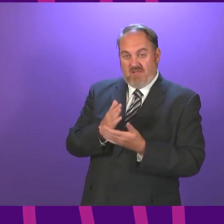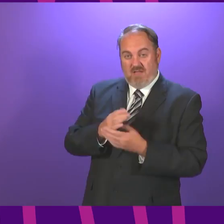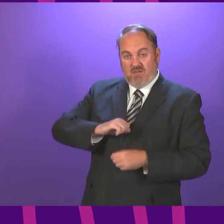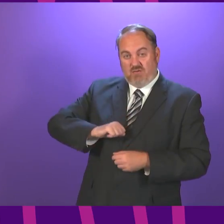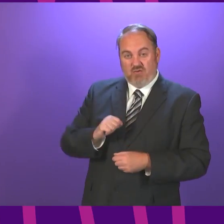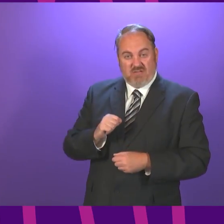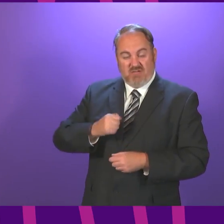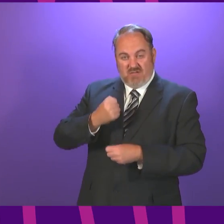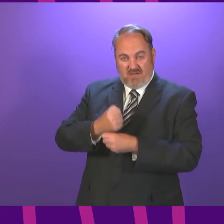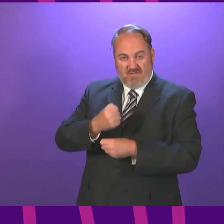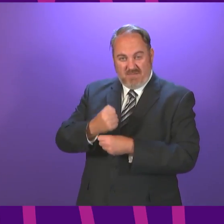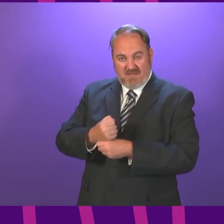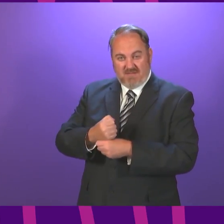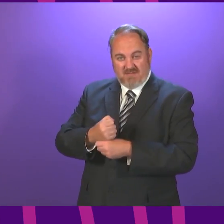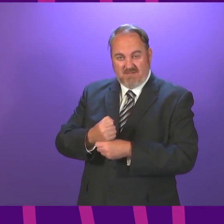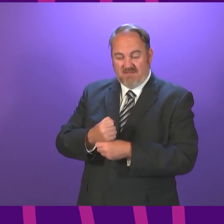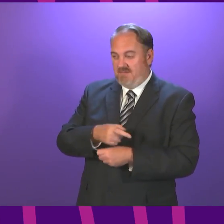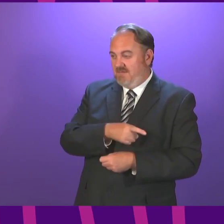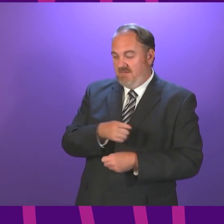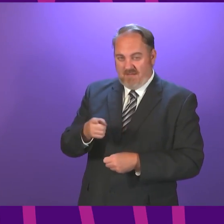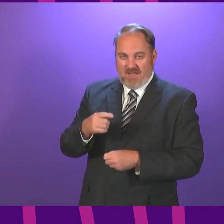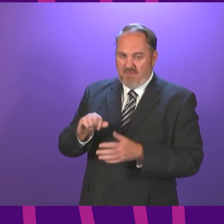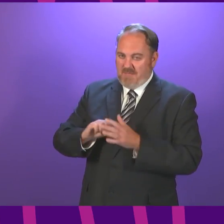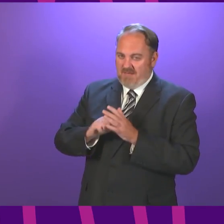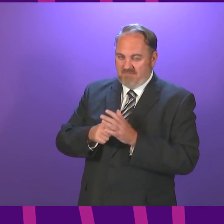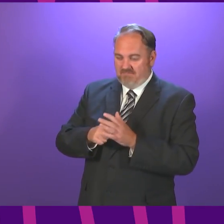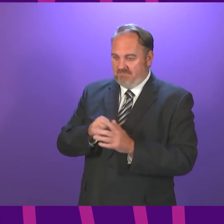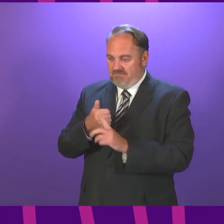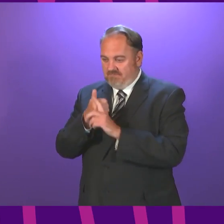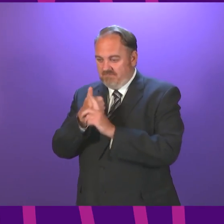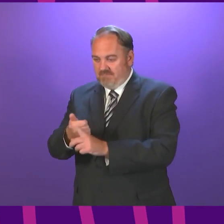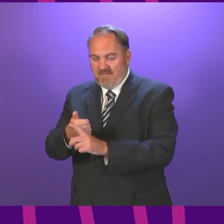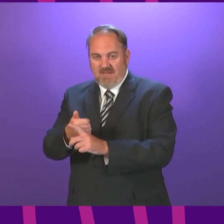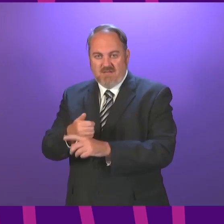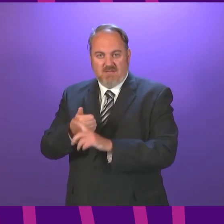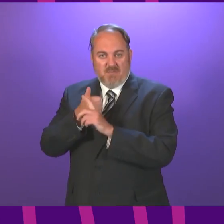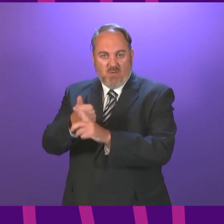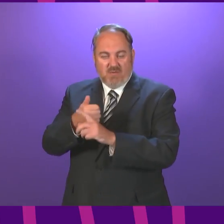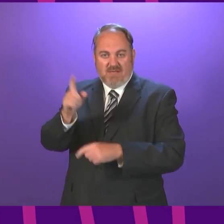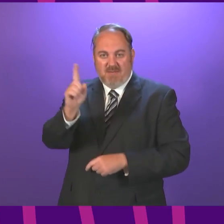still have to make the harsh choice between accessing residential rehab and keeping their tenancy.